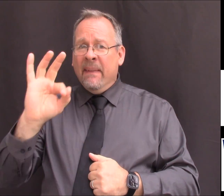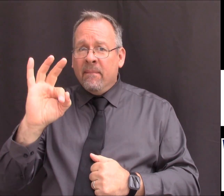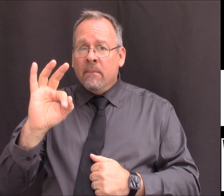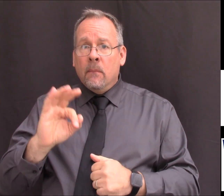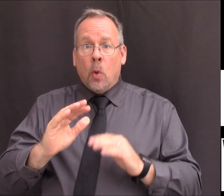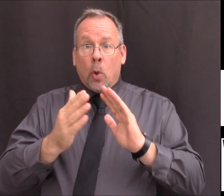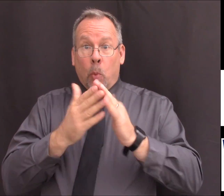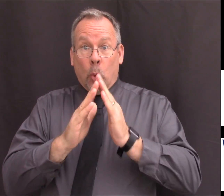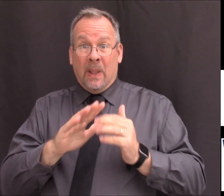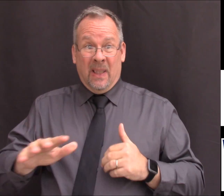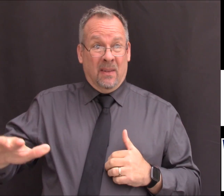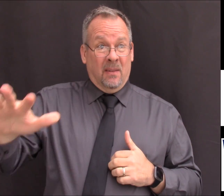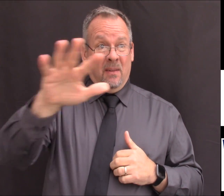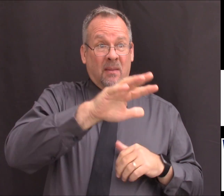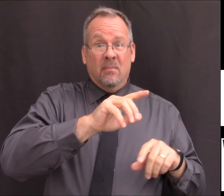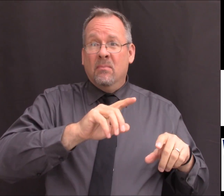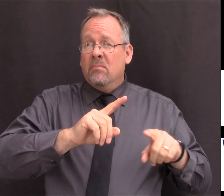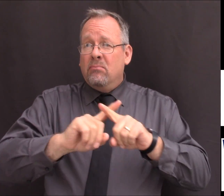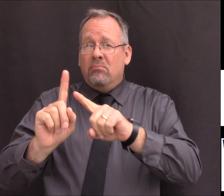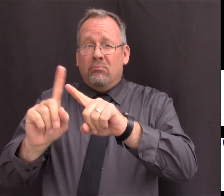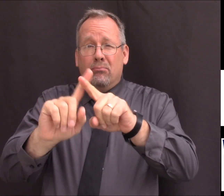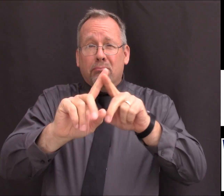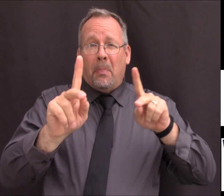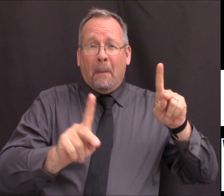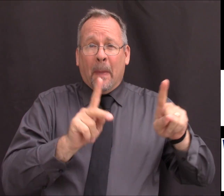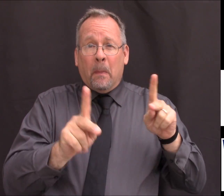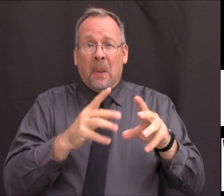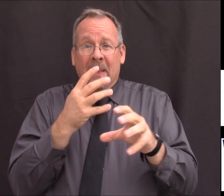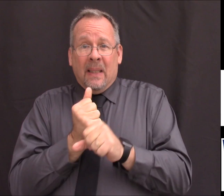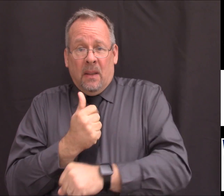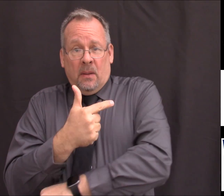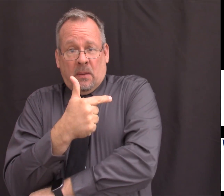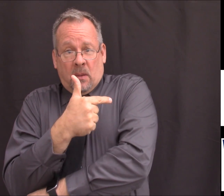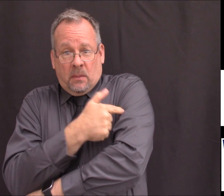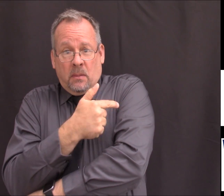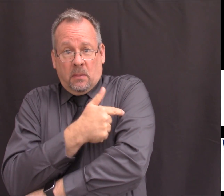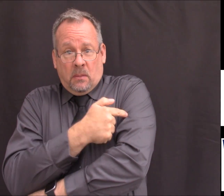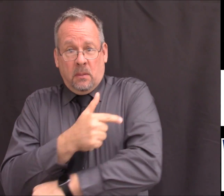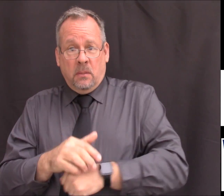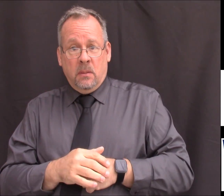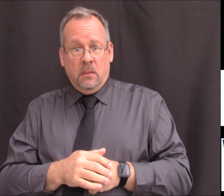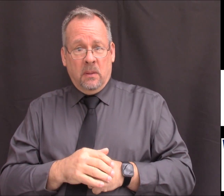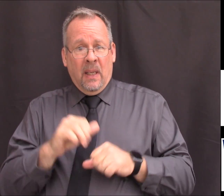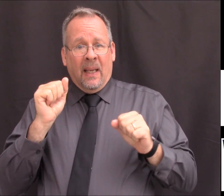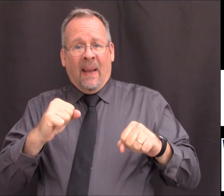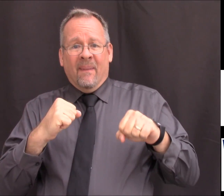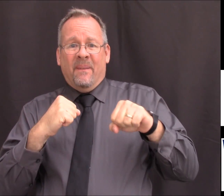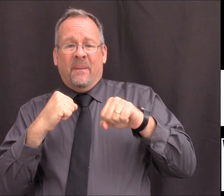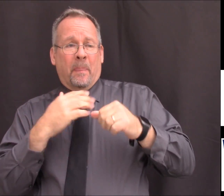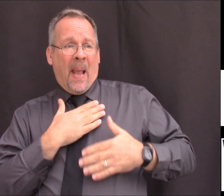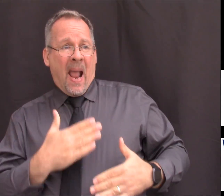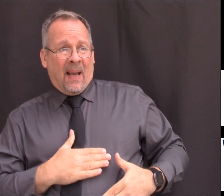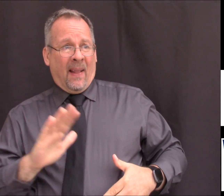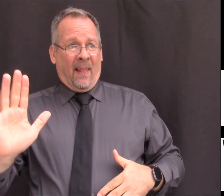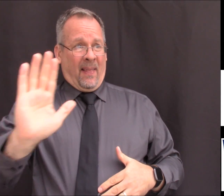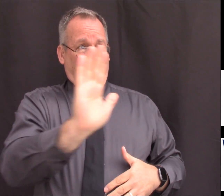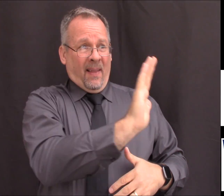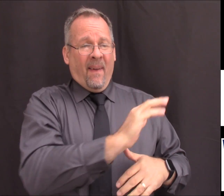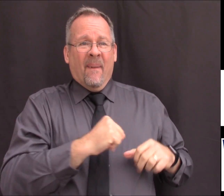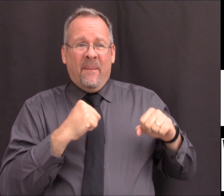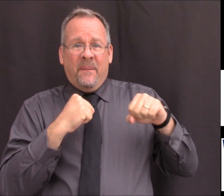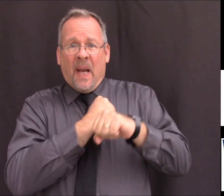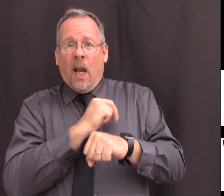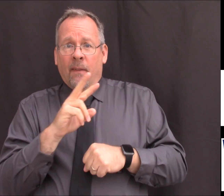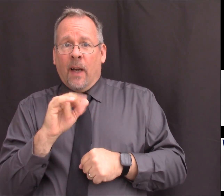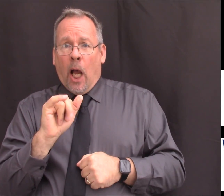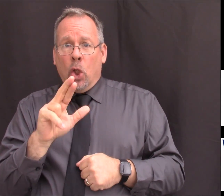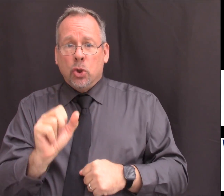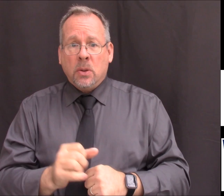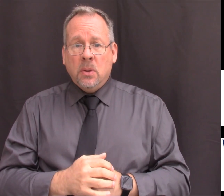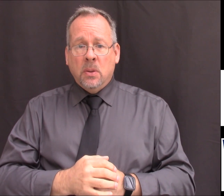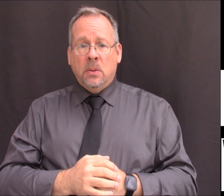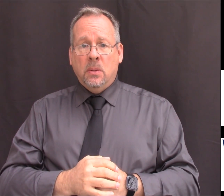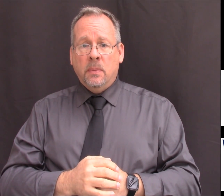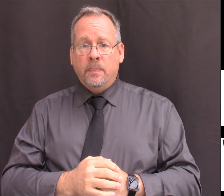The whole community must help with immunity. When enough people’s bodies know how to fight off a virus,